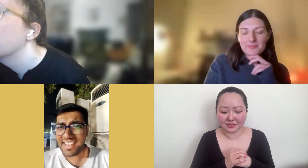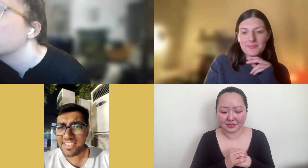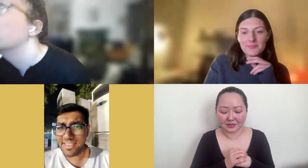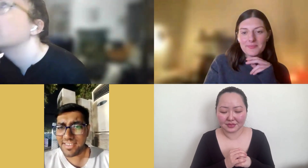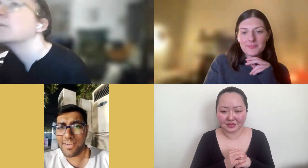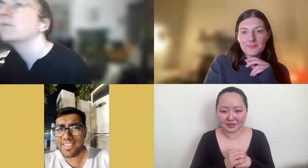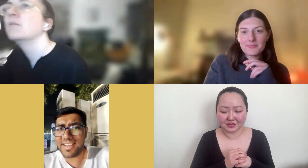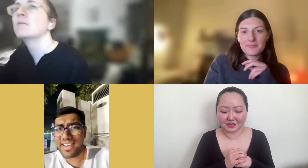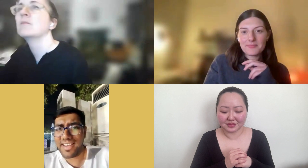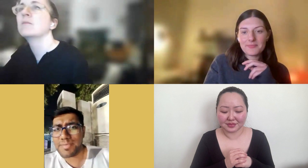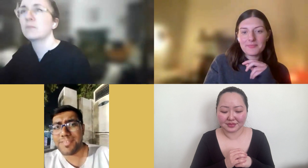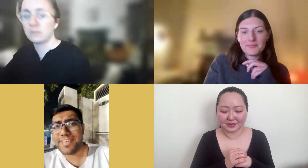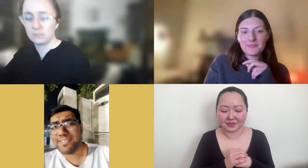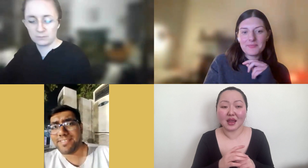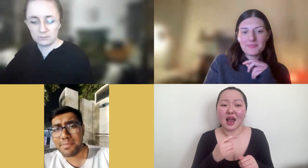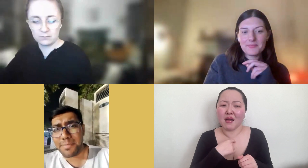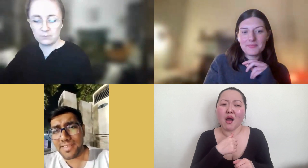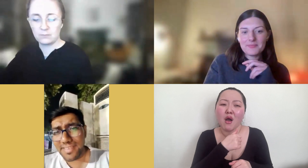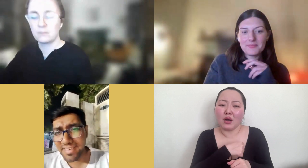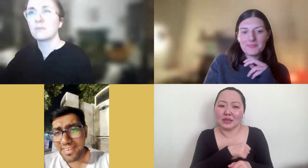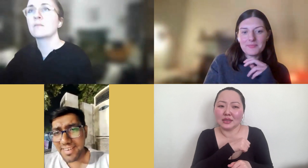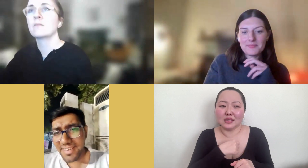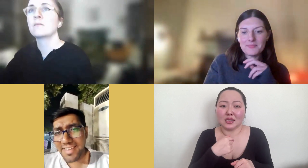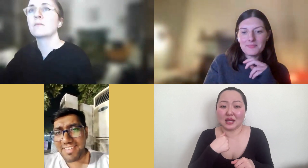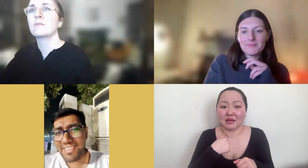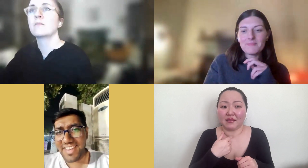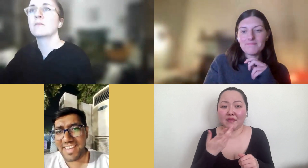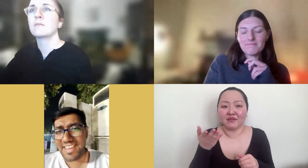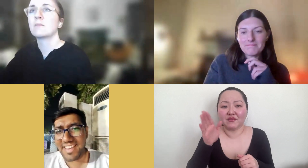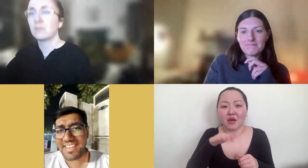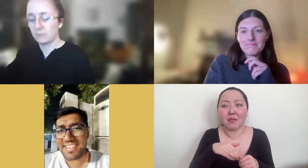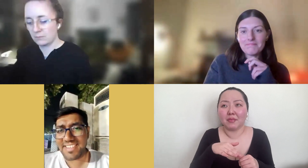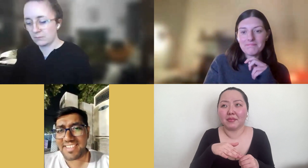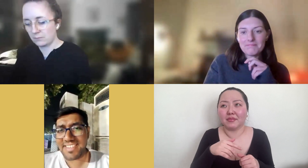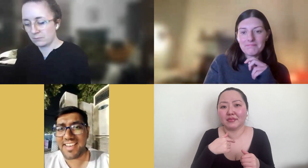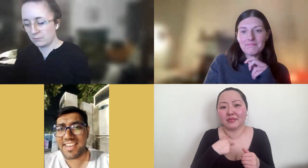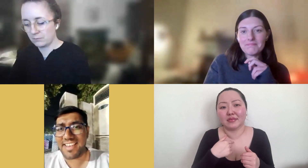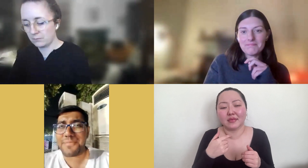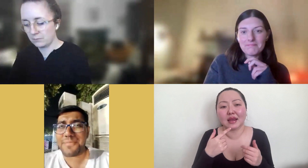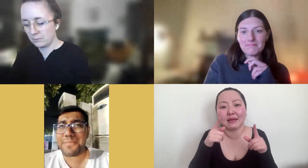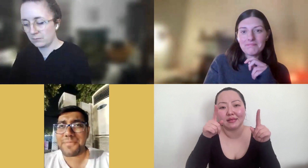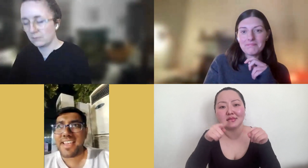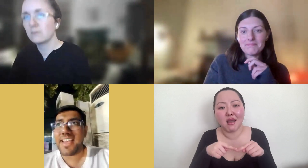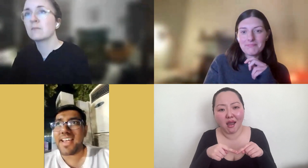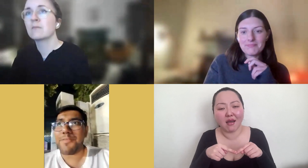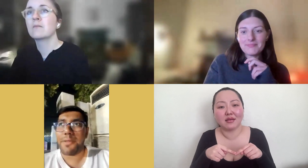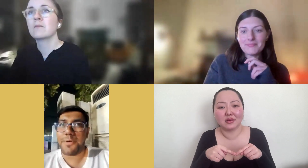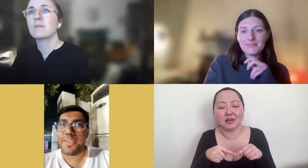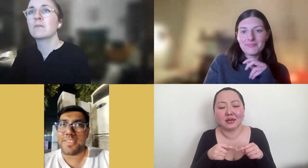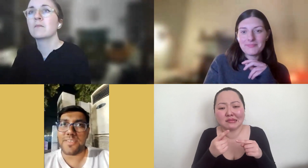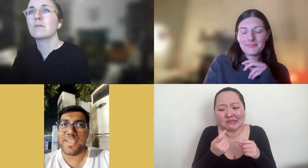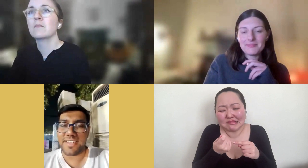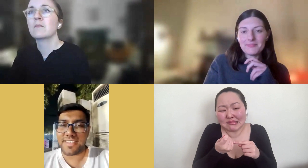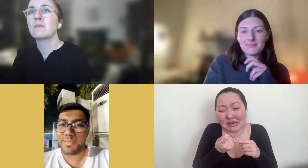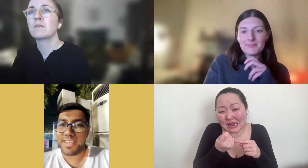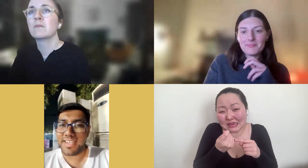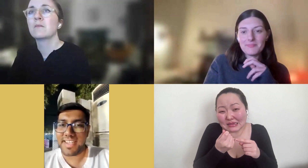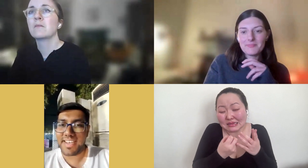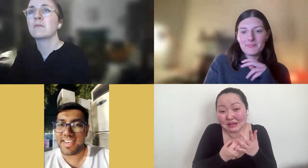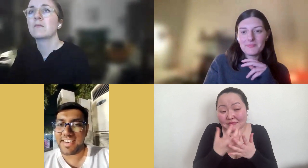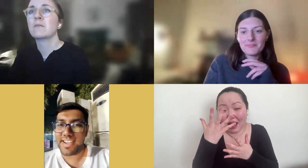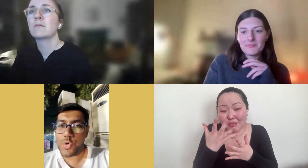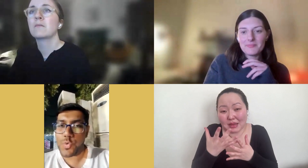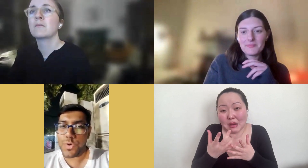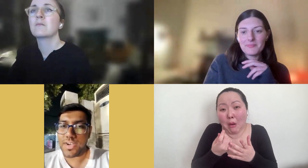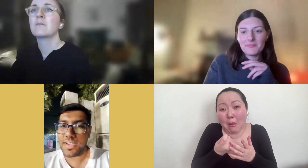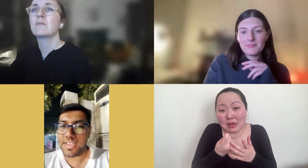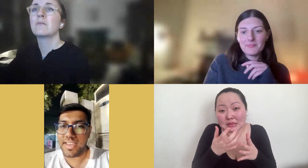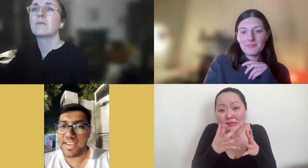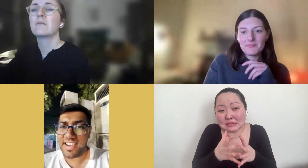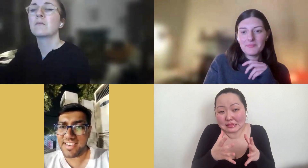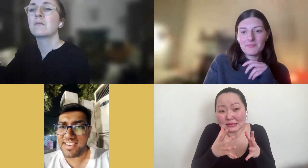India, on the cusp of development, we still like, for a person with disability in India, to work in